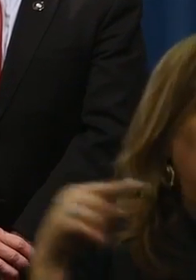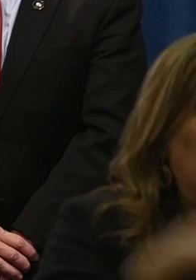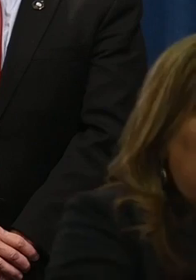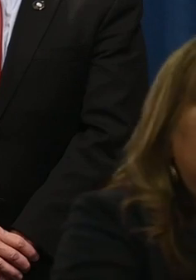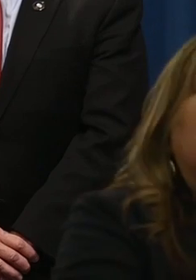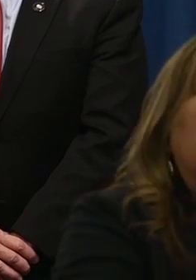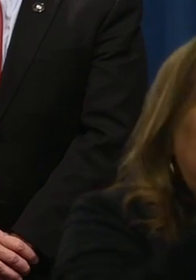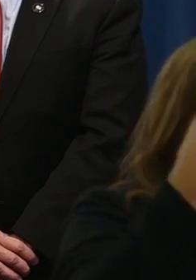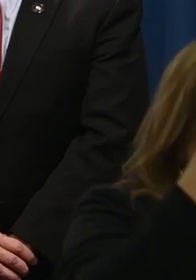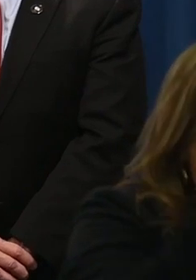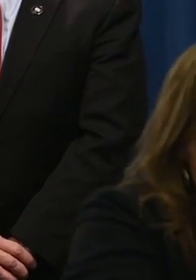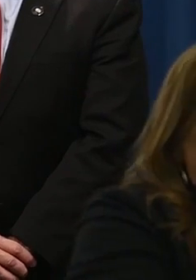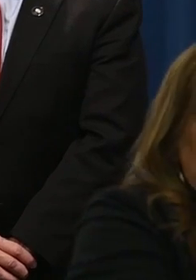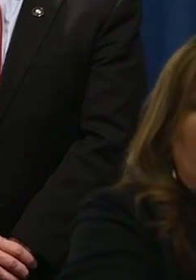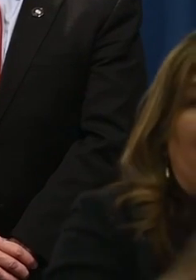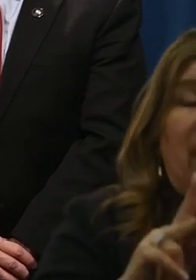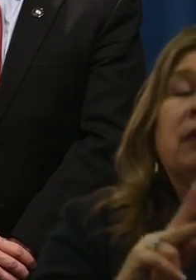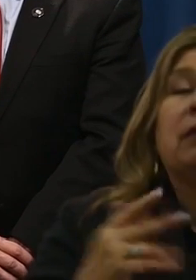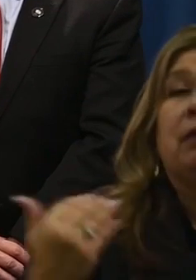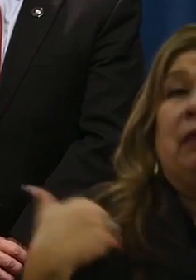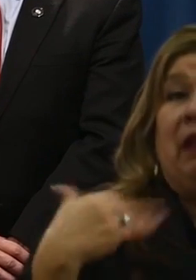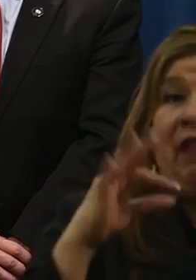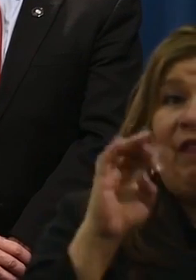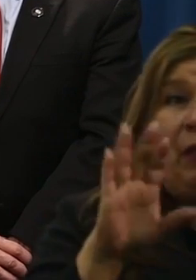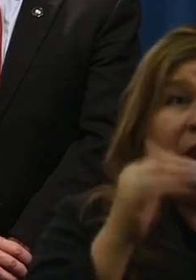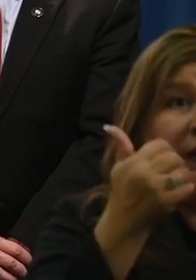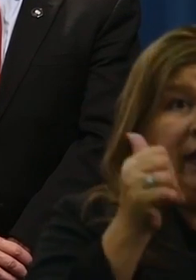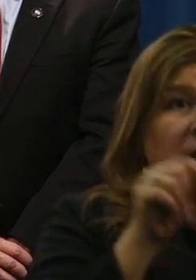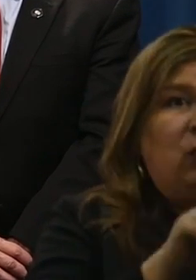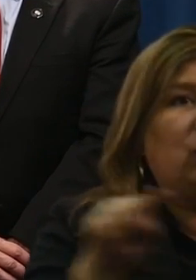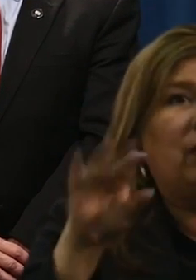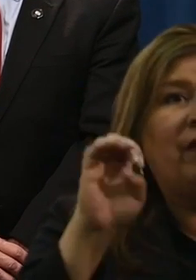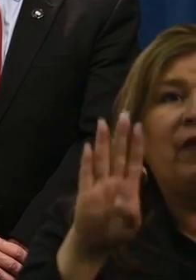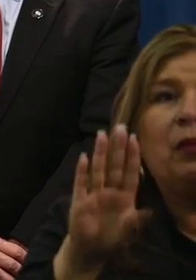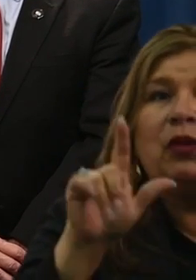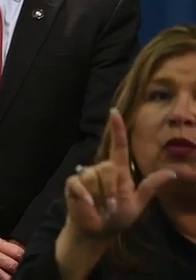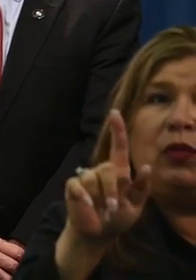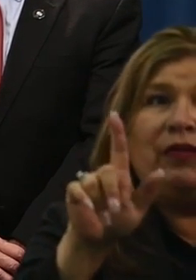back in February, February 10th to February 21st.